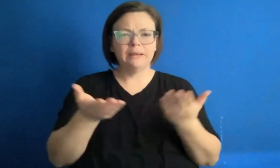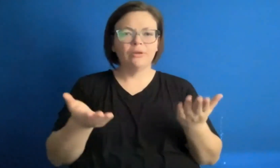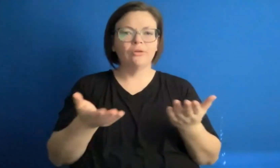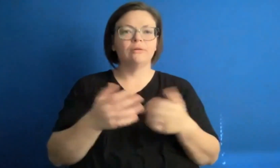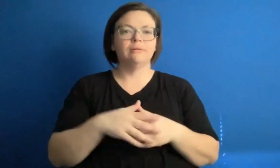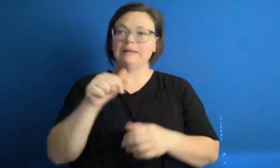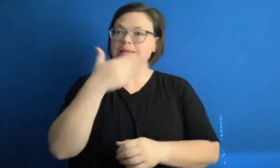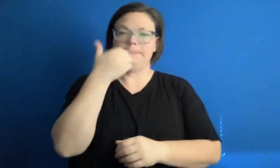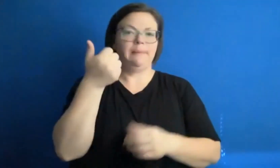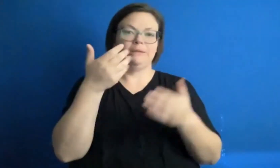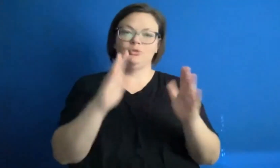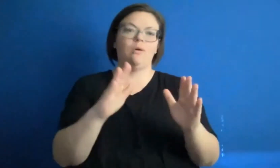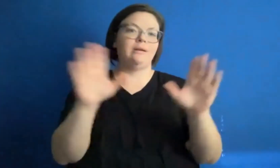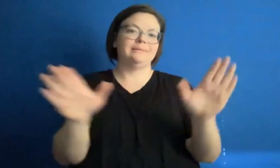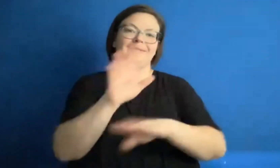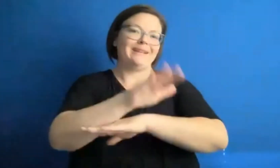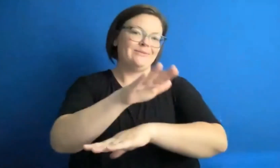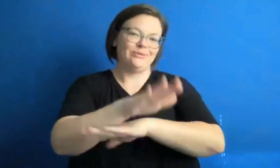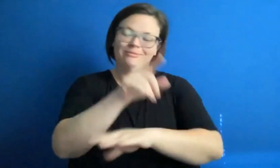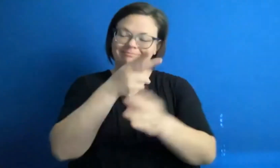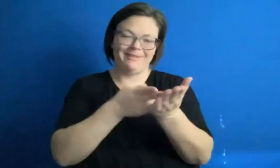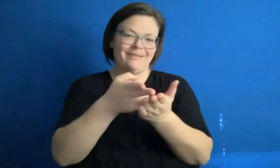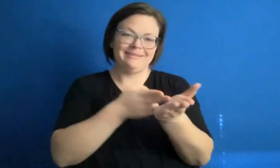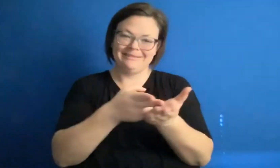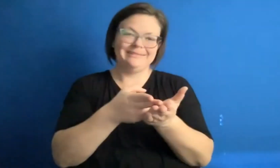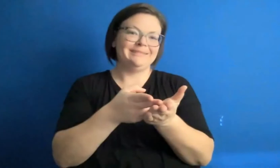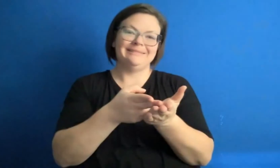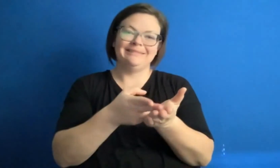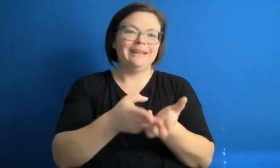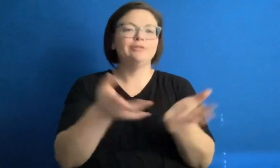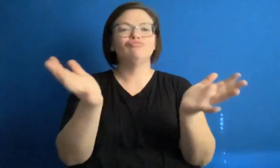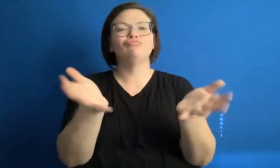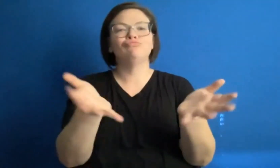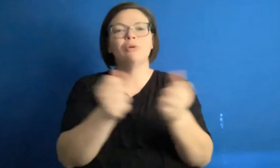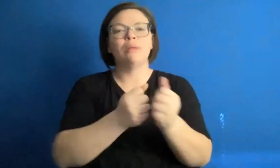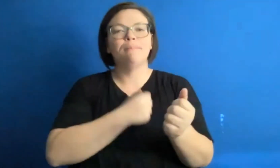best way I can spend a Sunday afternoon honestly is talking with poets and just figuring out